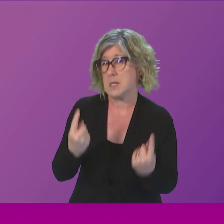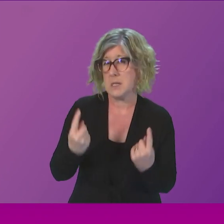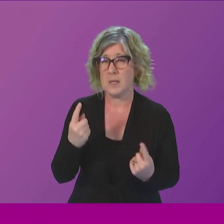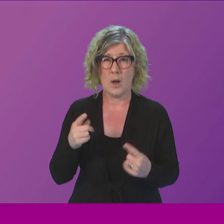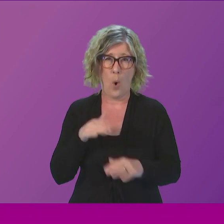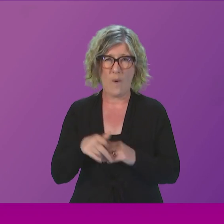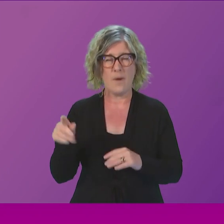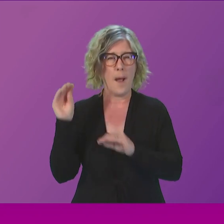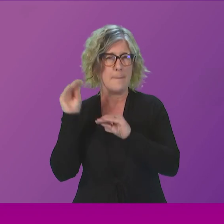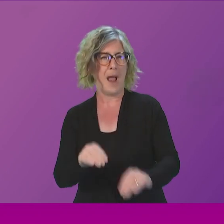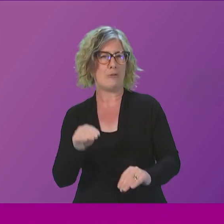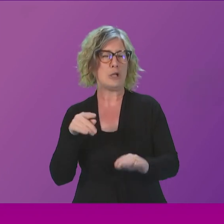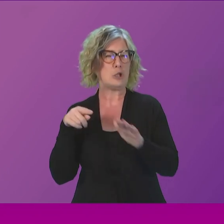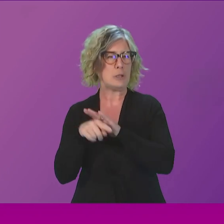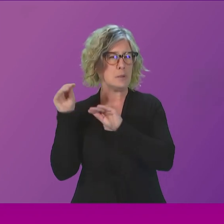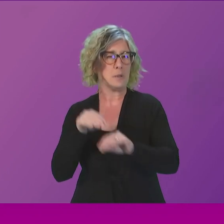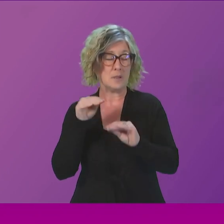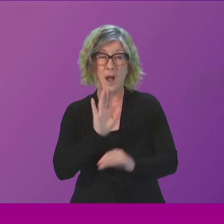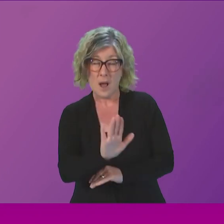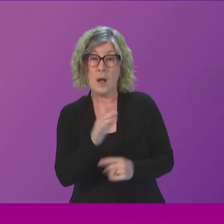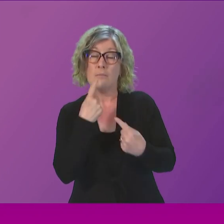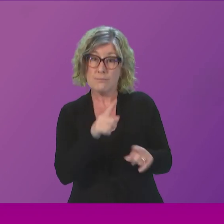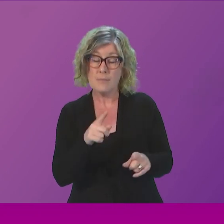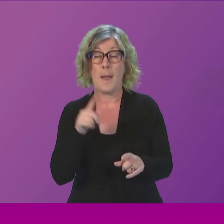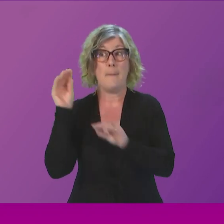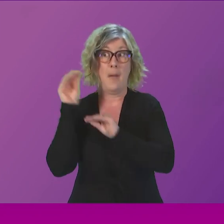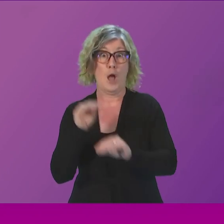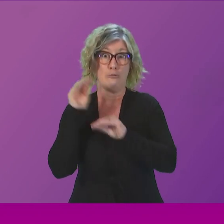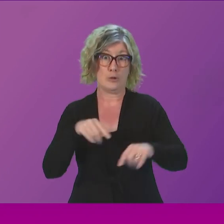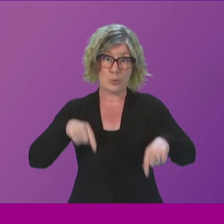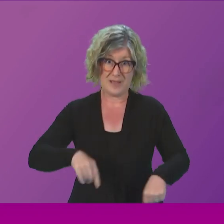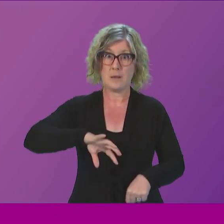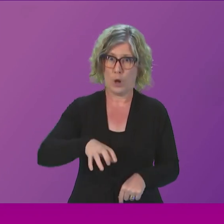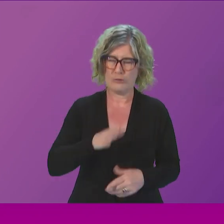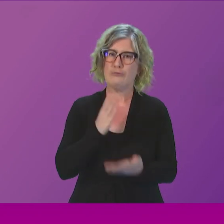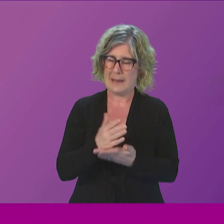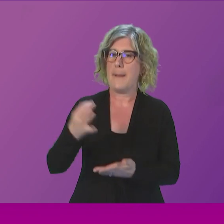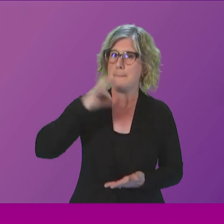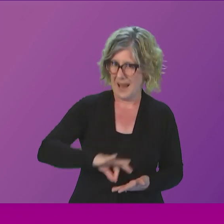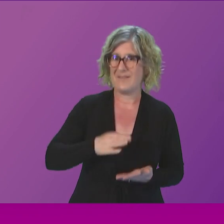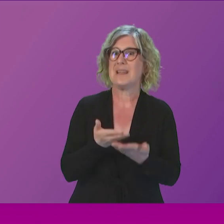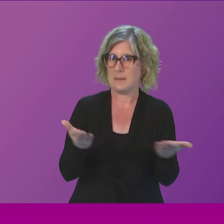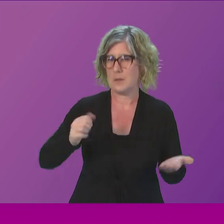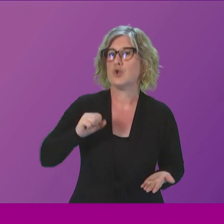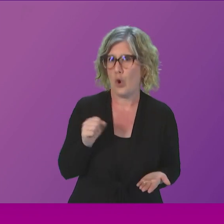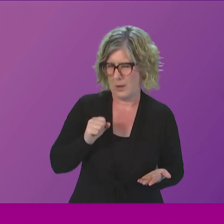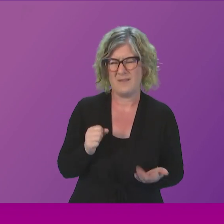I state unequivocally that immigration to this country has been good for Scotland, for years and decades.